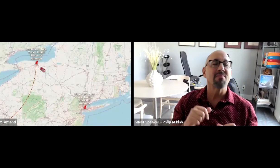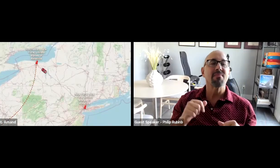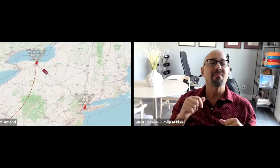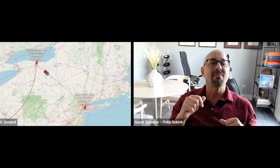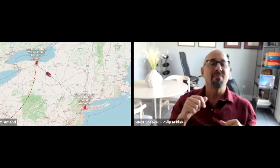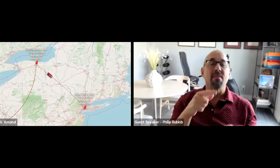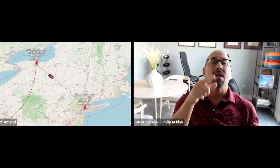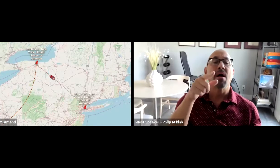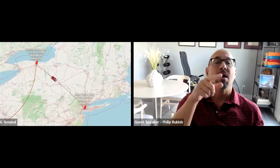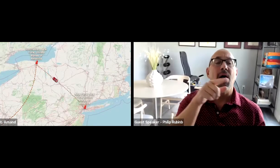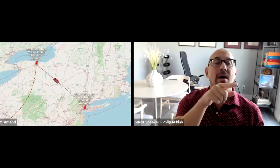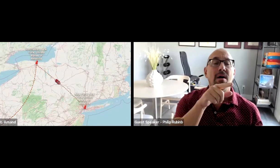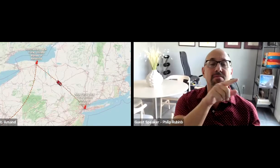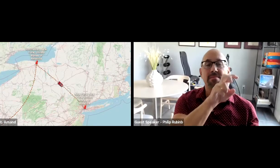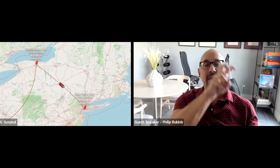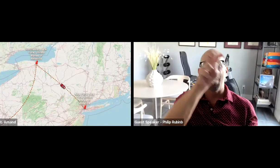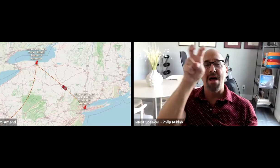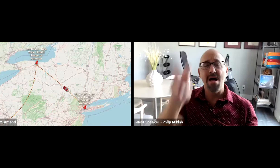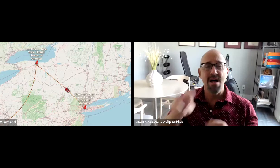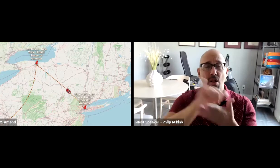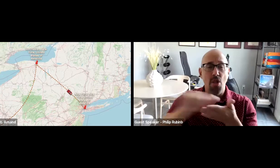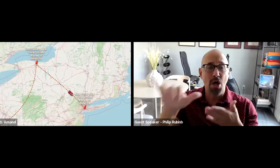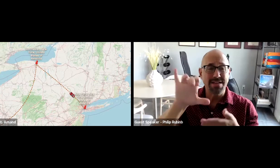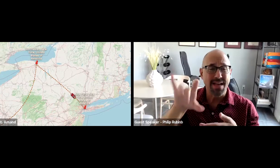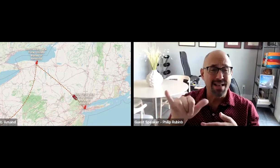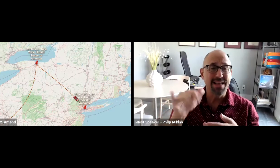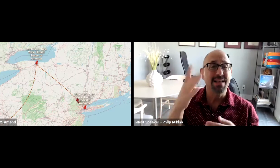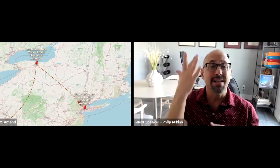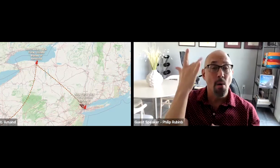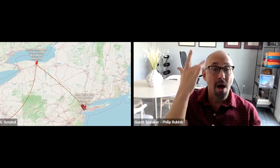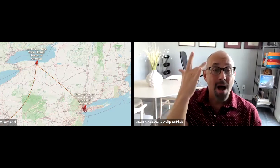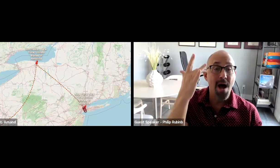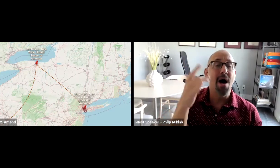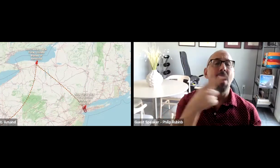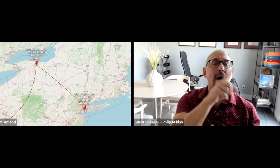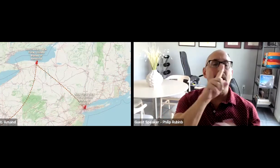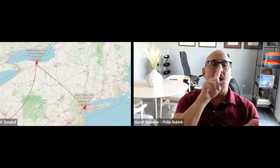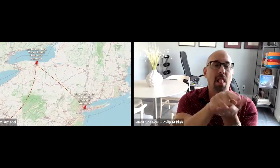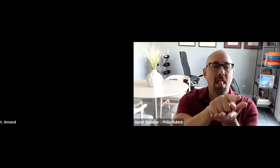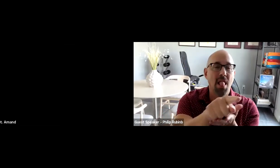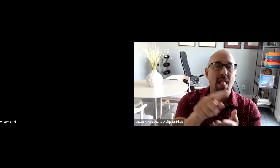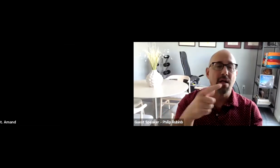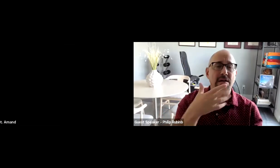Oh, OK, now we continue on to New York City.